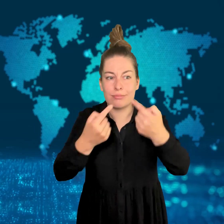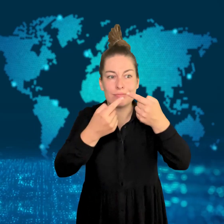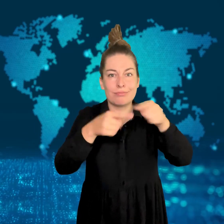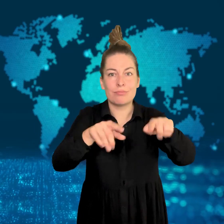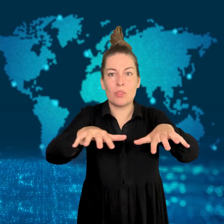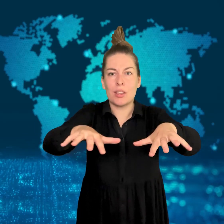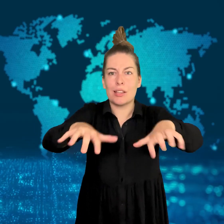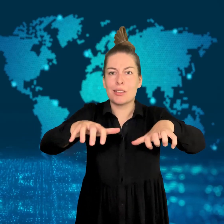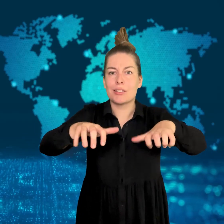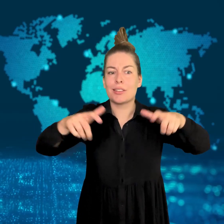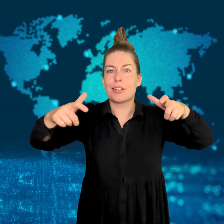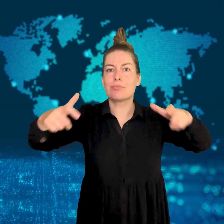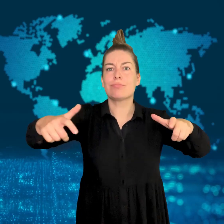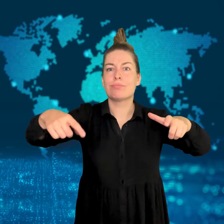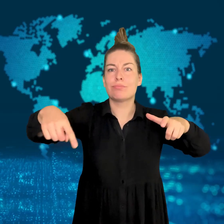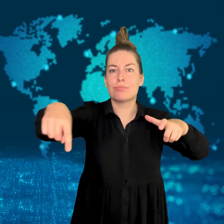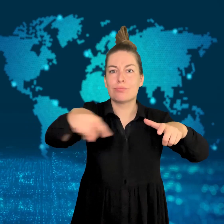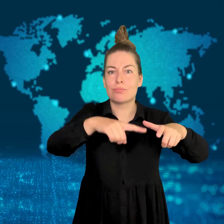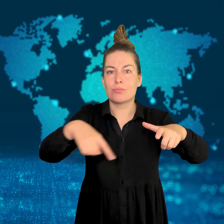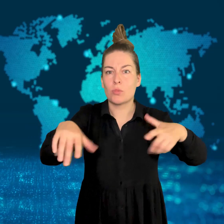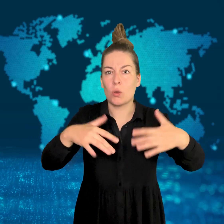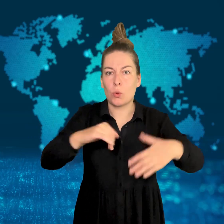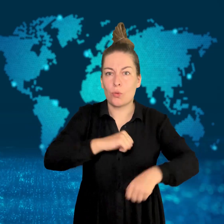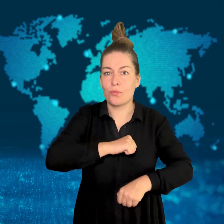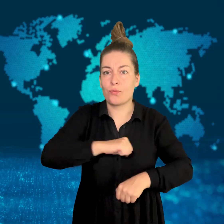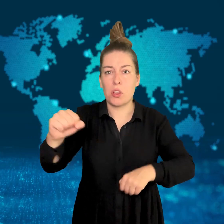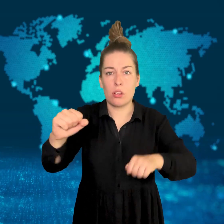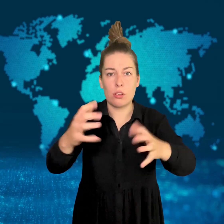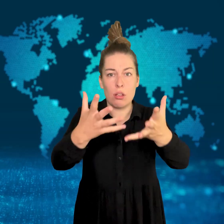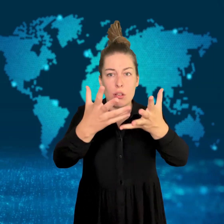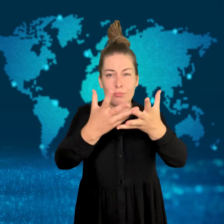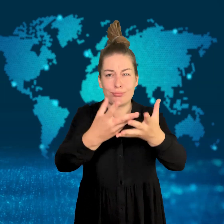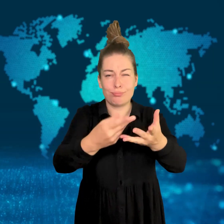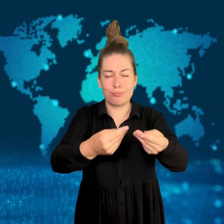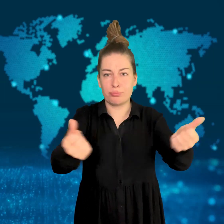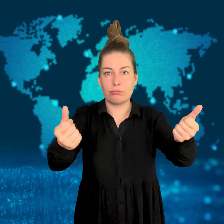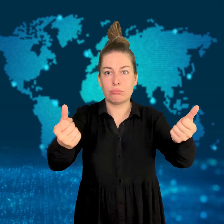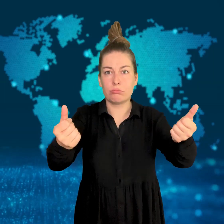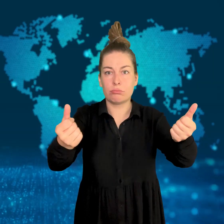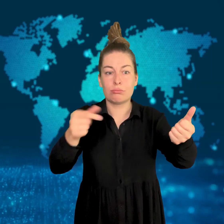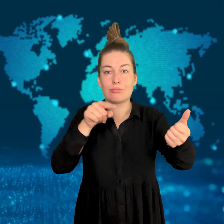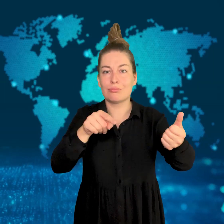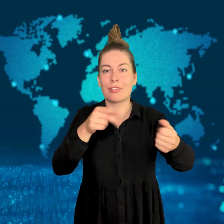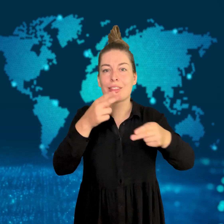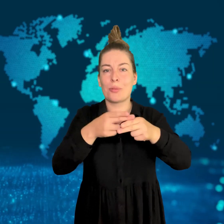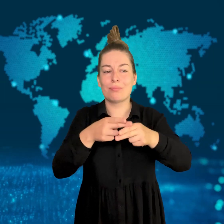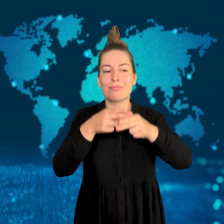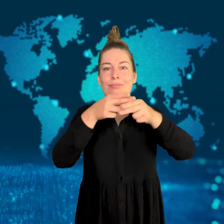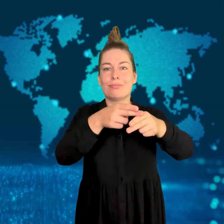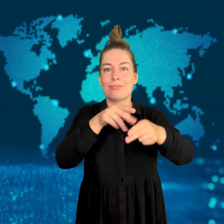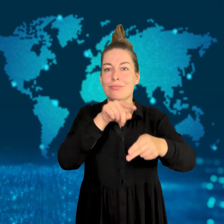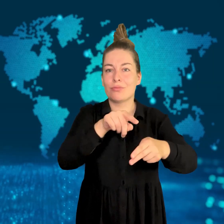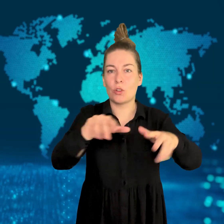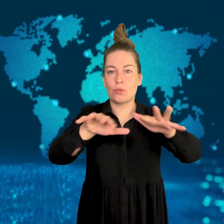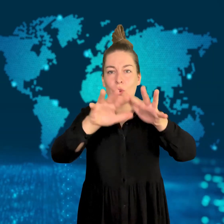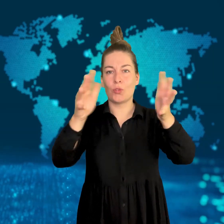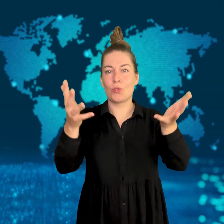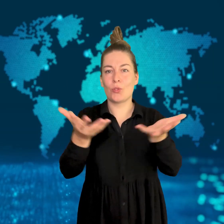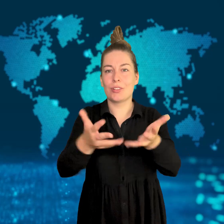explaining that sea levels rise when it melts.